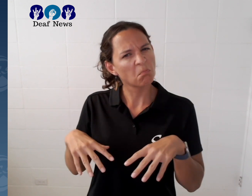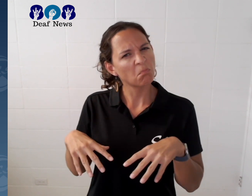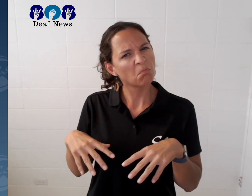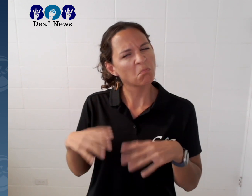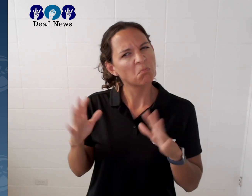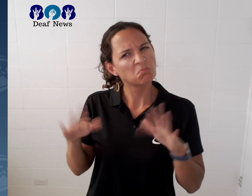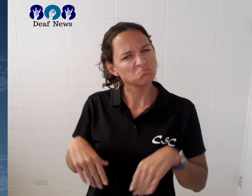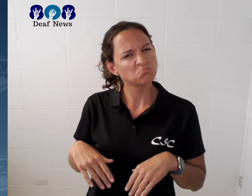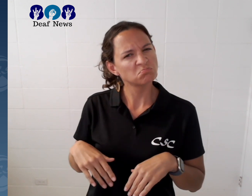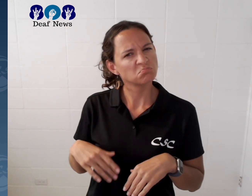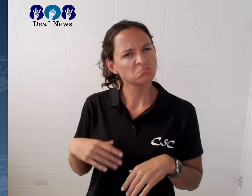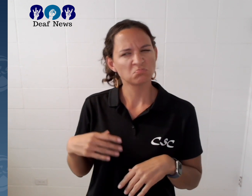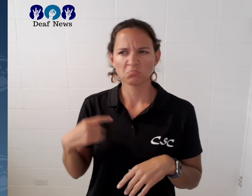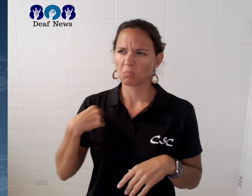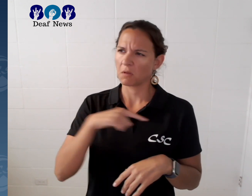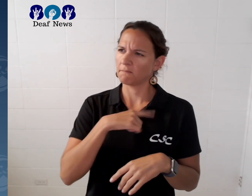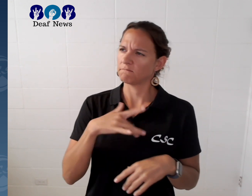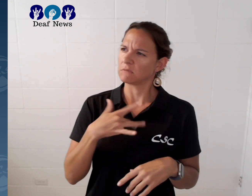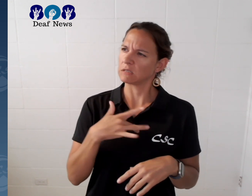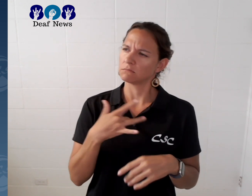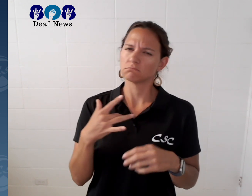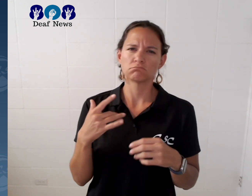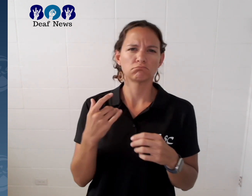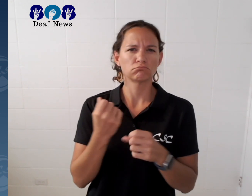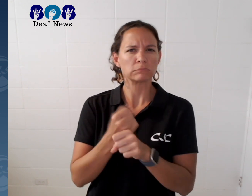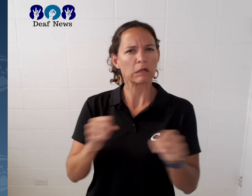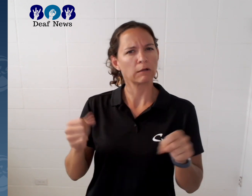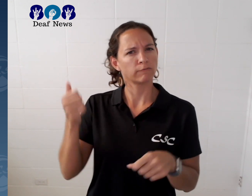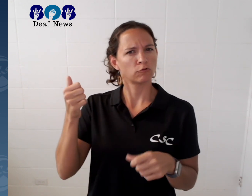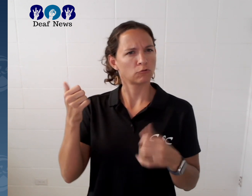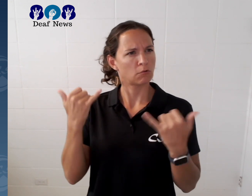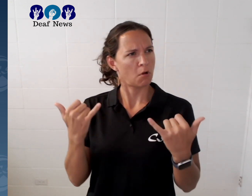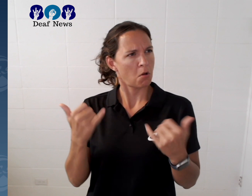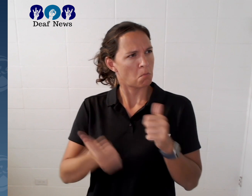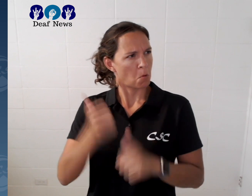are feeling safer because people are now vaccinated.